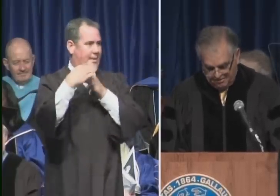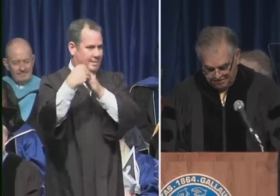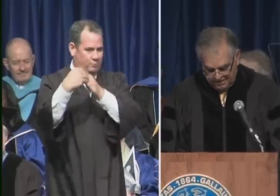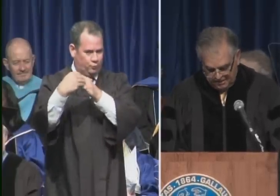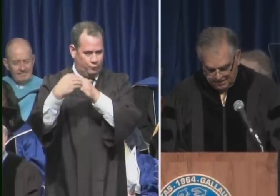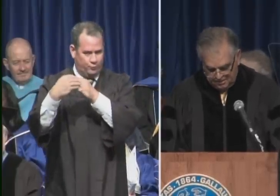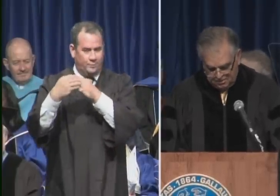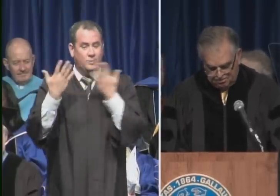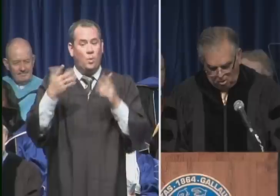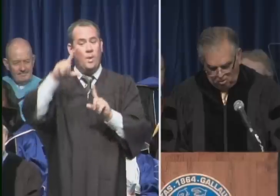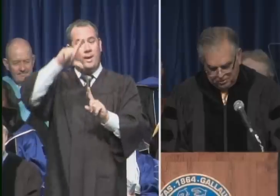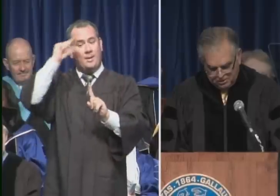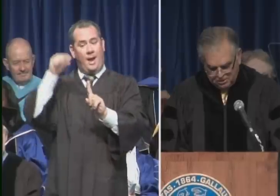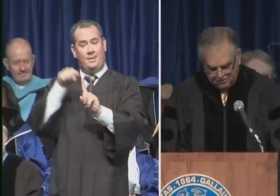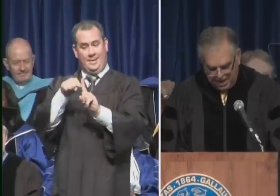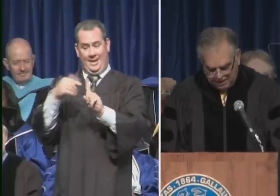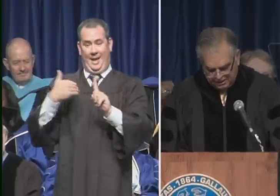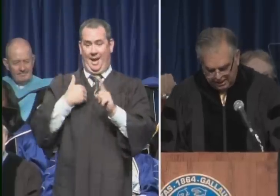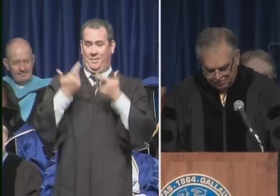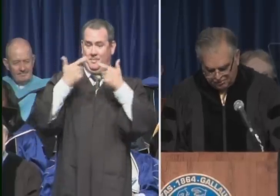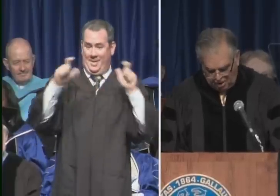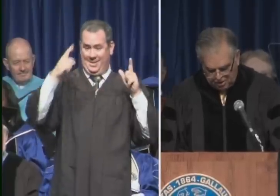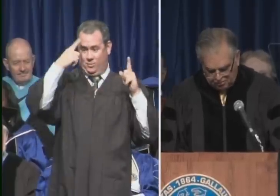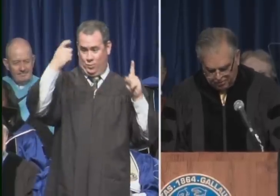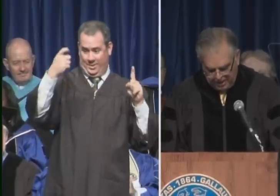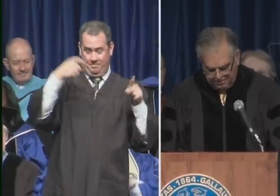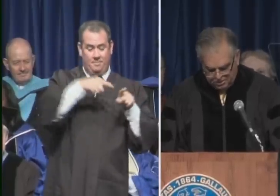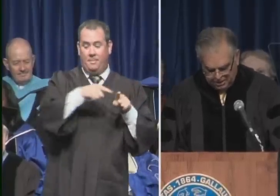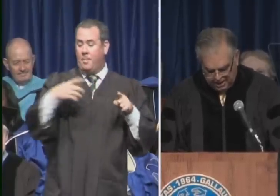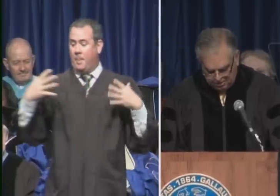The boldness of Gallaudet started with Amos Kendall,